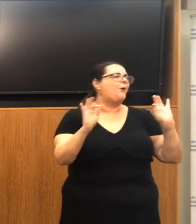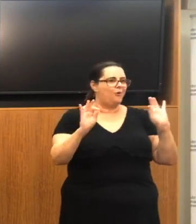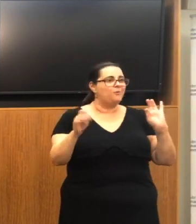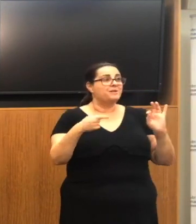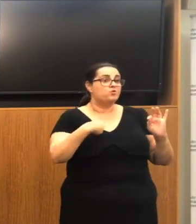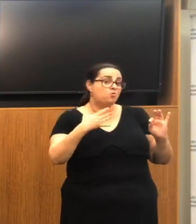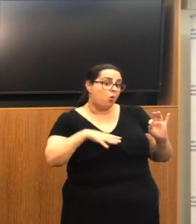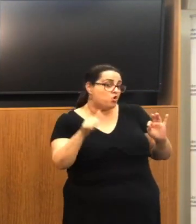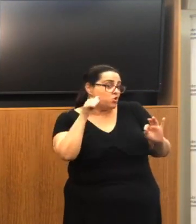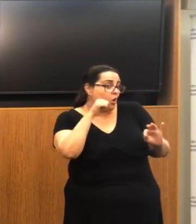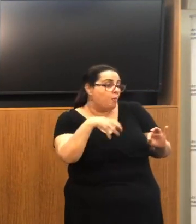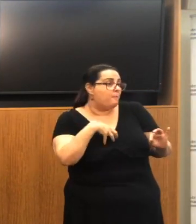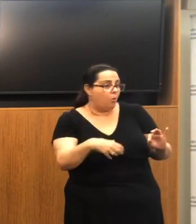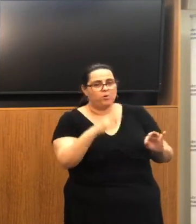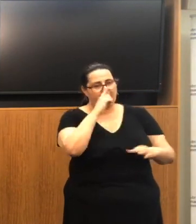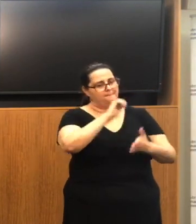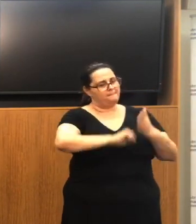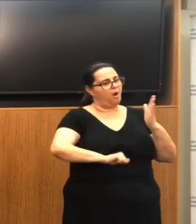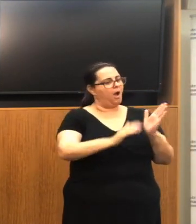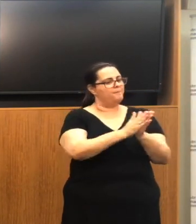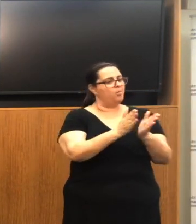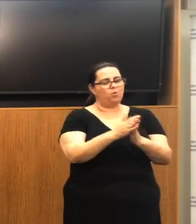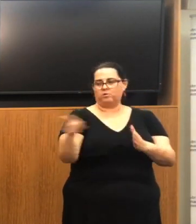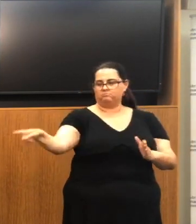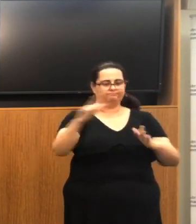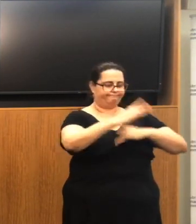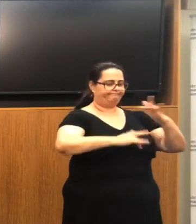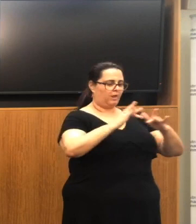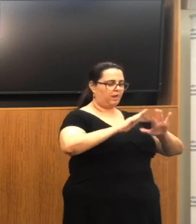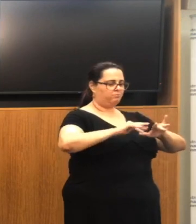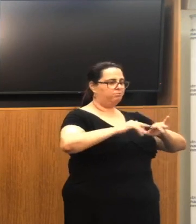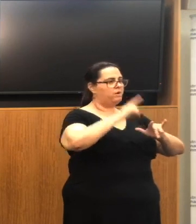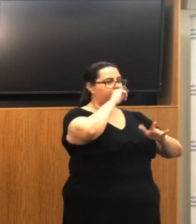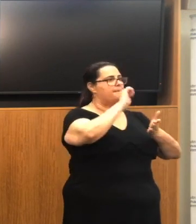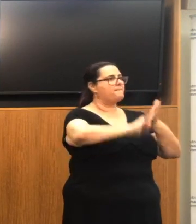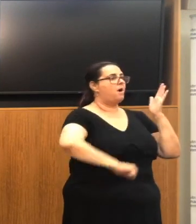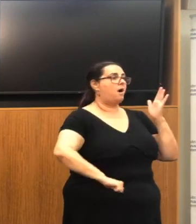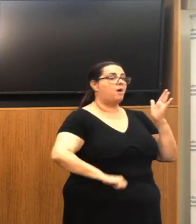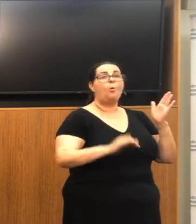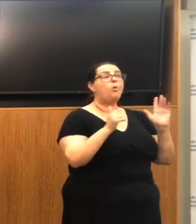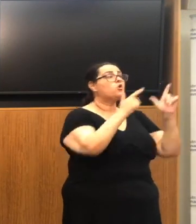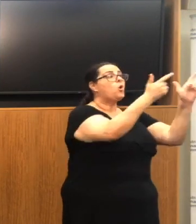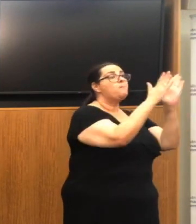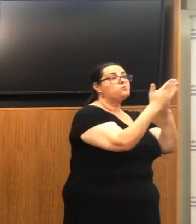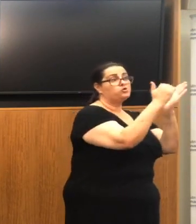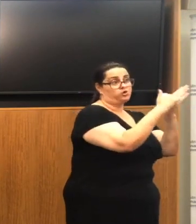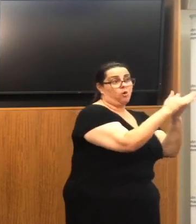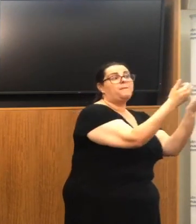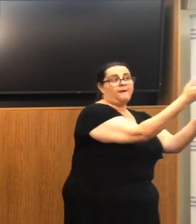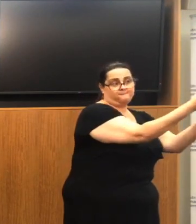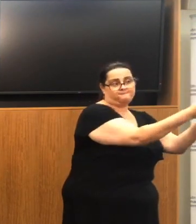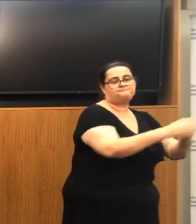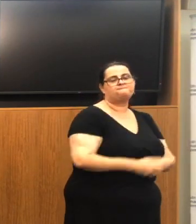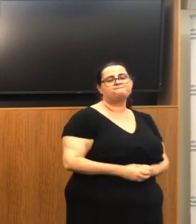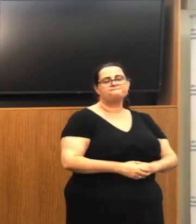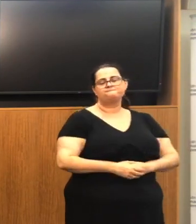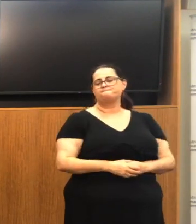you can buy the book online and in some of the best book stores, bricks and mortar books stores as long as